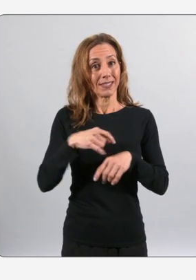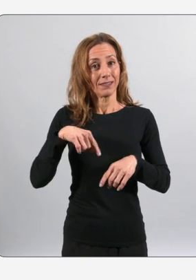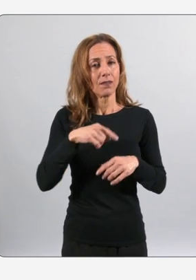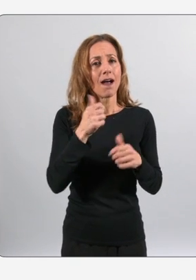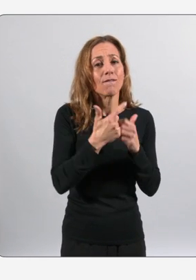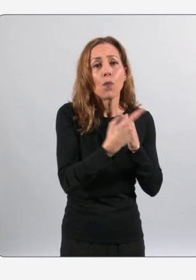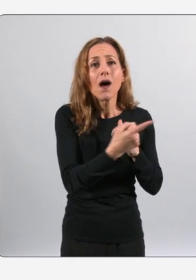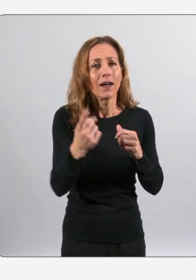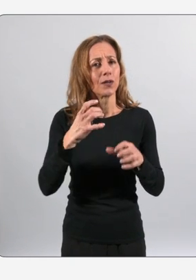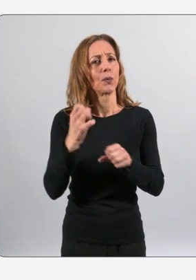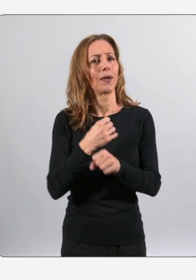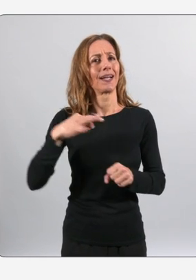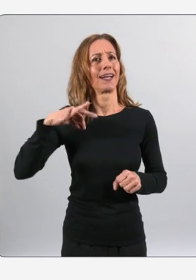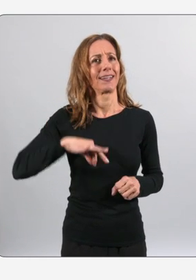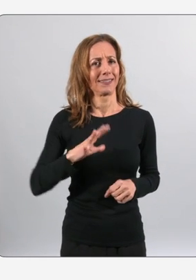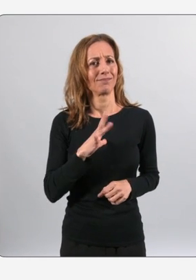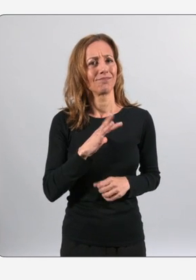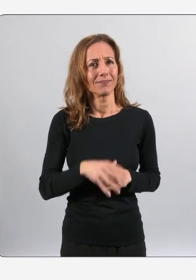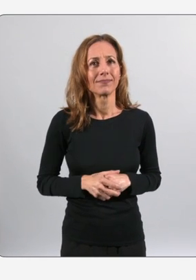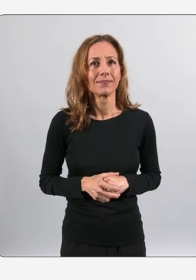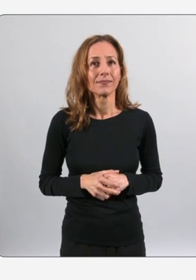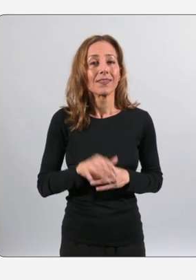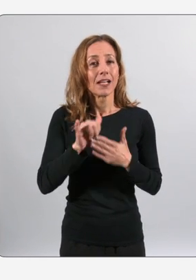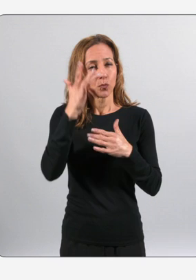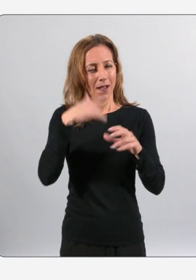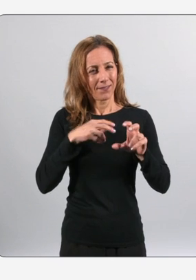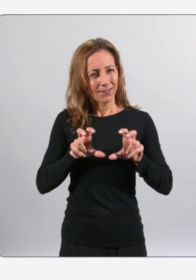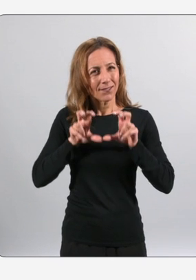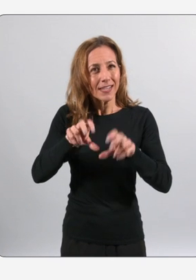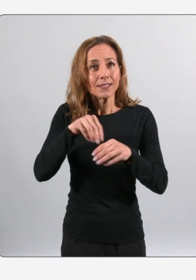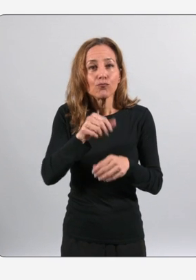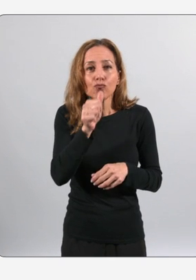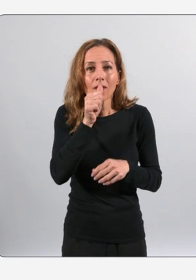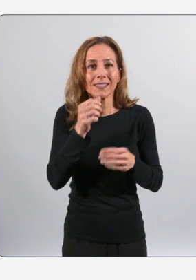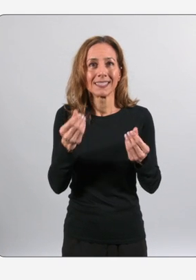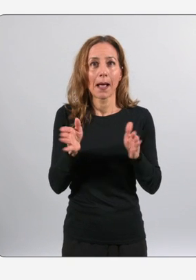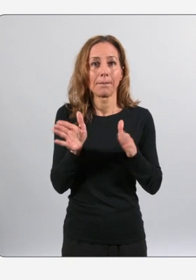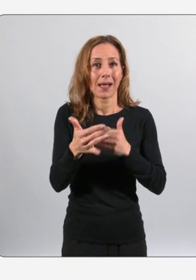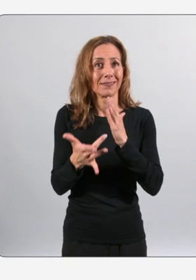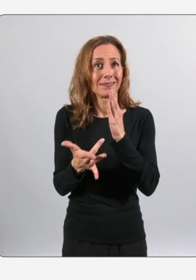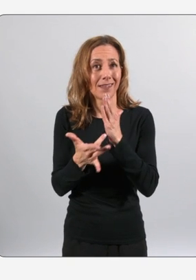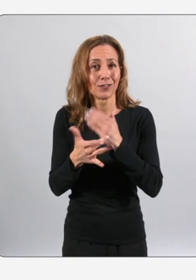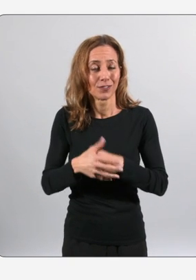That's why we're investing in adopting the Privacy Sandbox technologies. We'll continue testing and